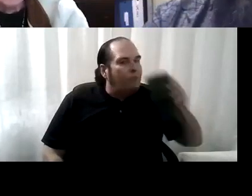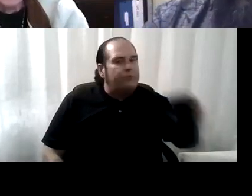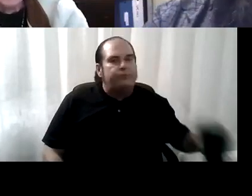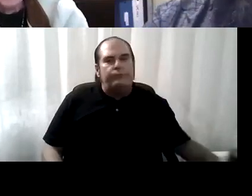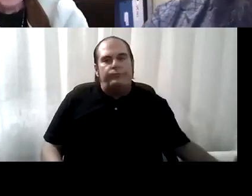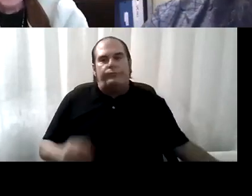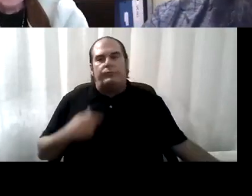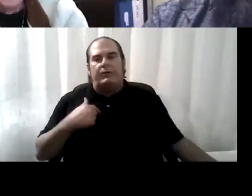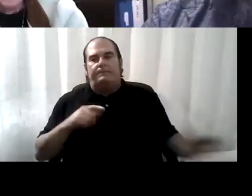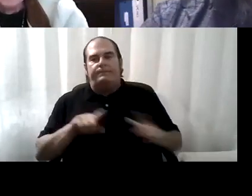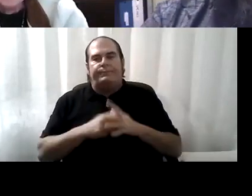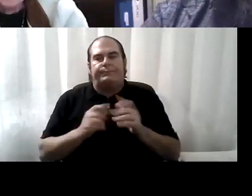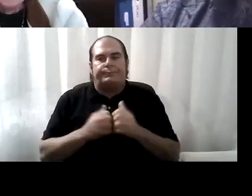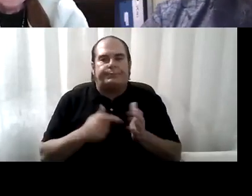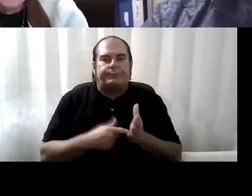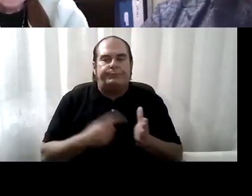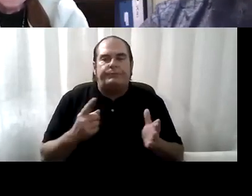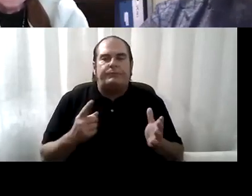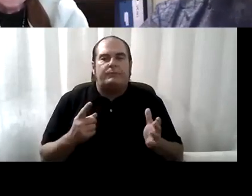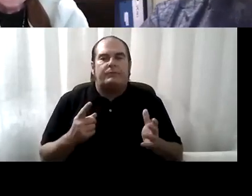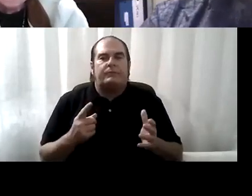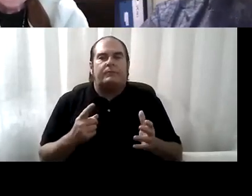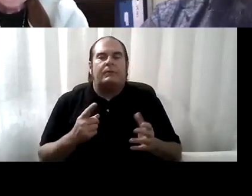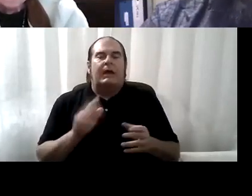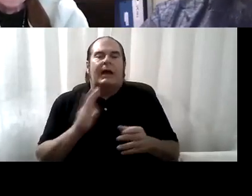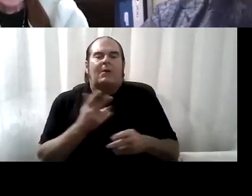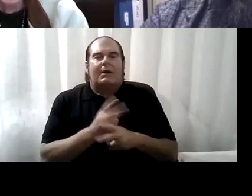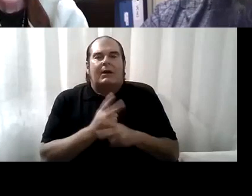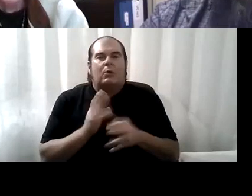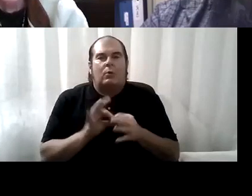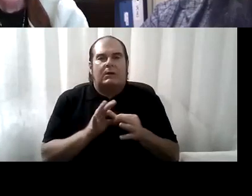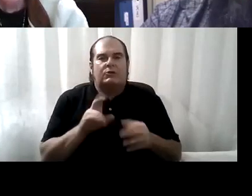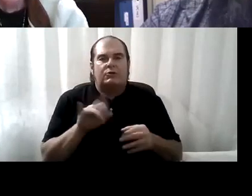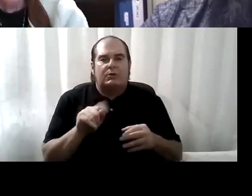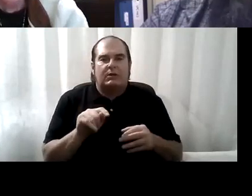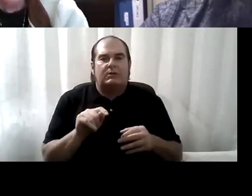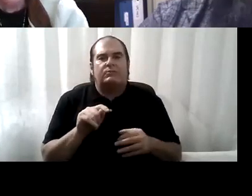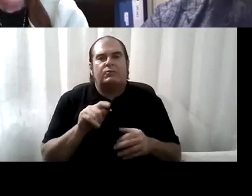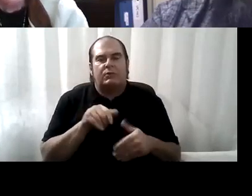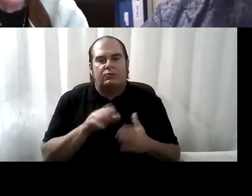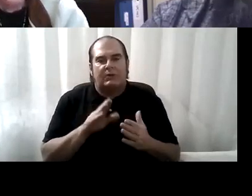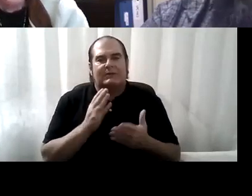We've used our care coordination unit to help address a lot of the disparities that we see